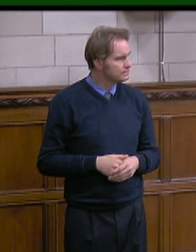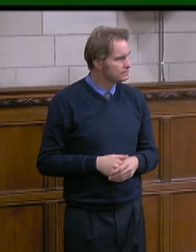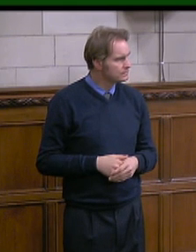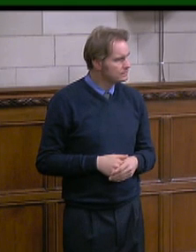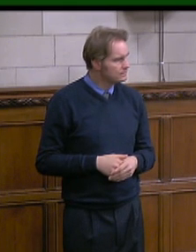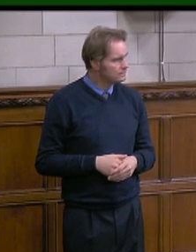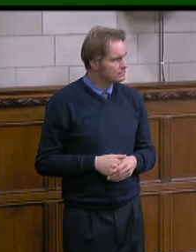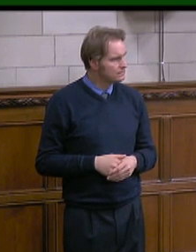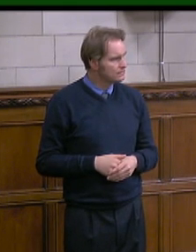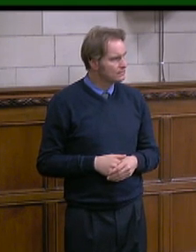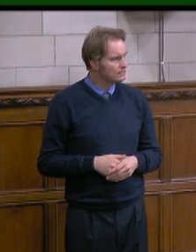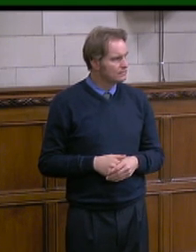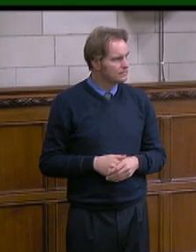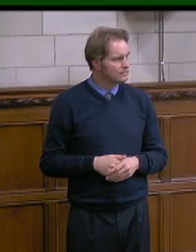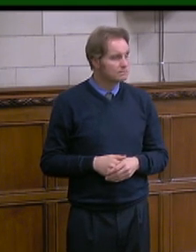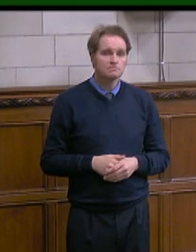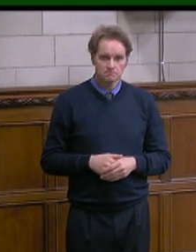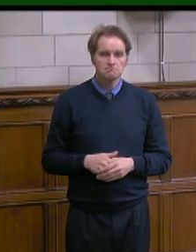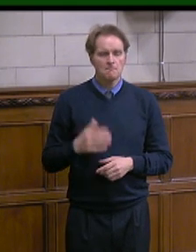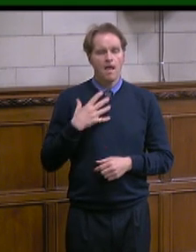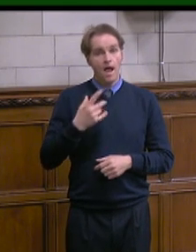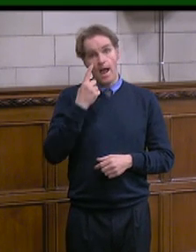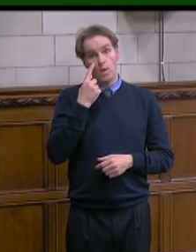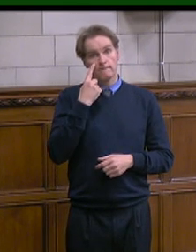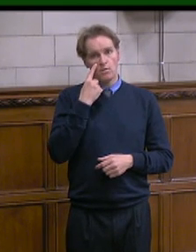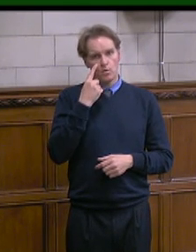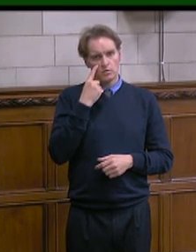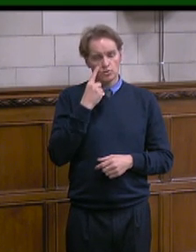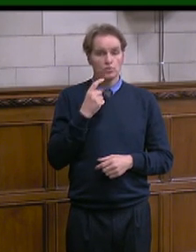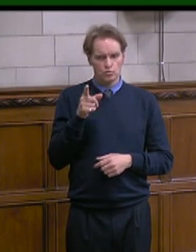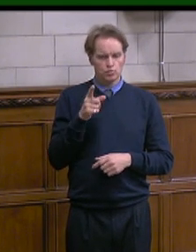I look forward to his further discussions with the APPG.